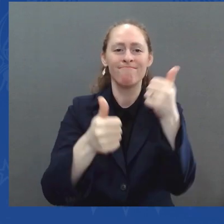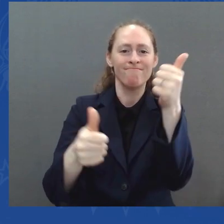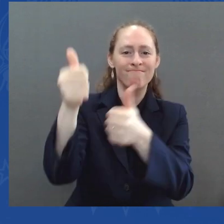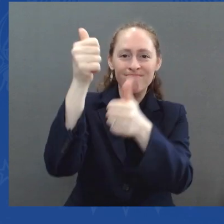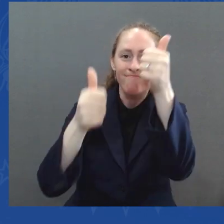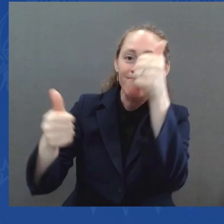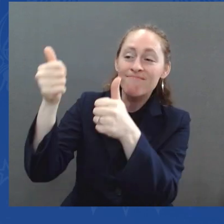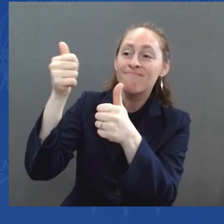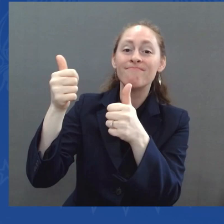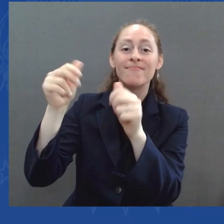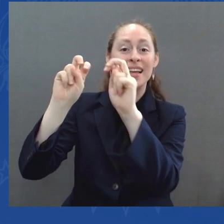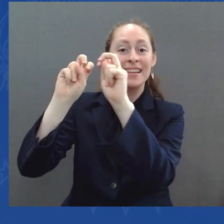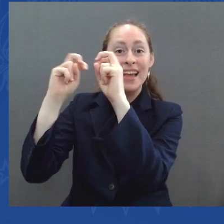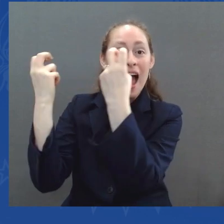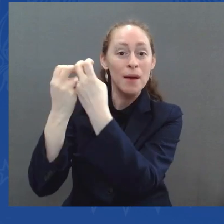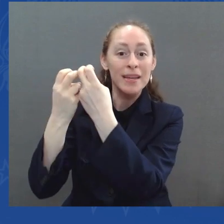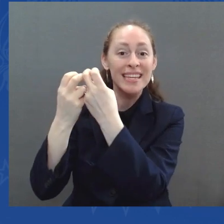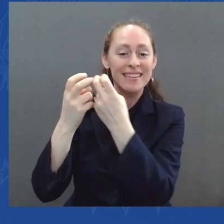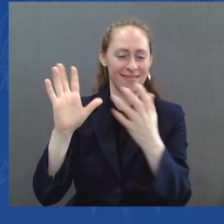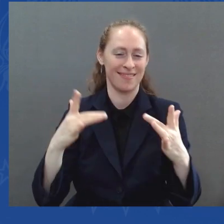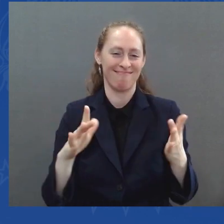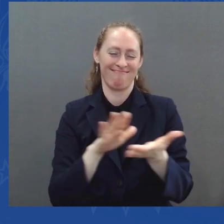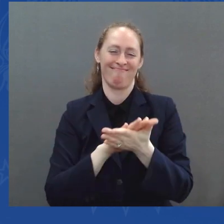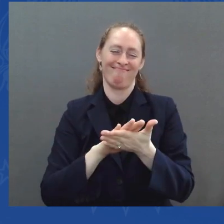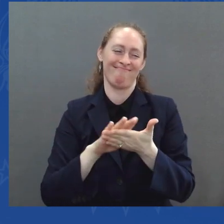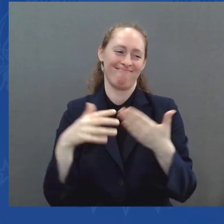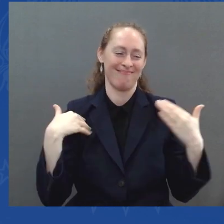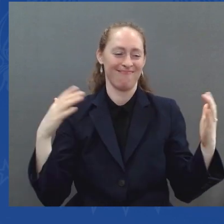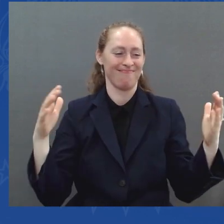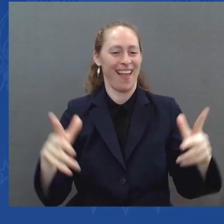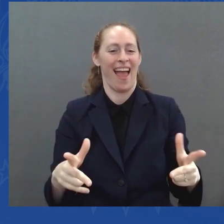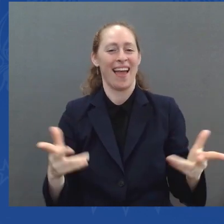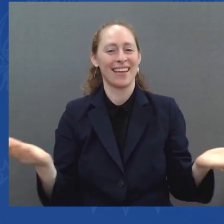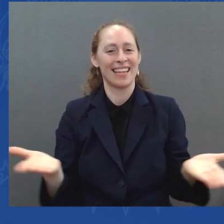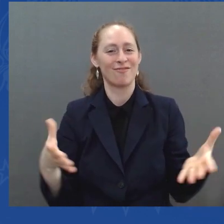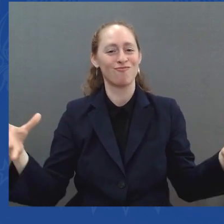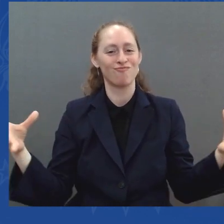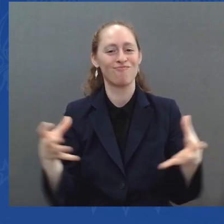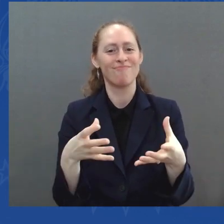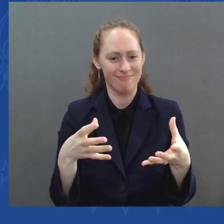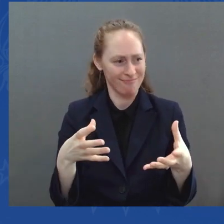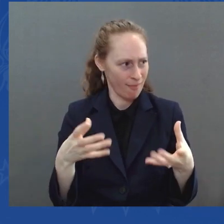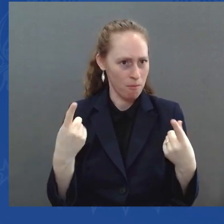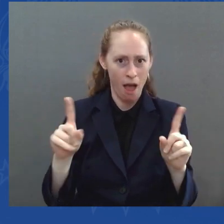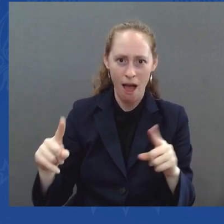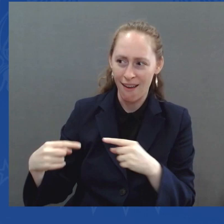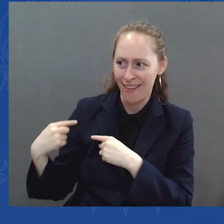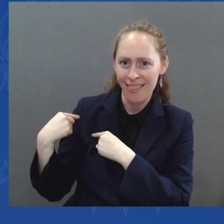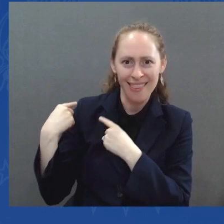It's been a while. I confess, I heard some changes have been made --